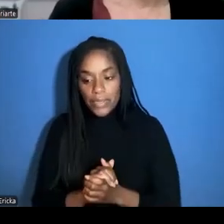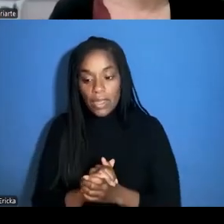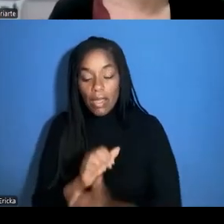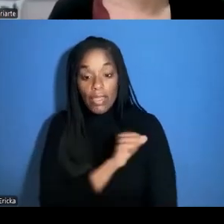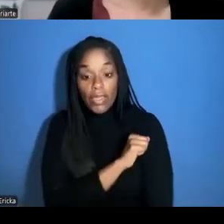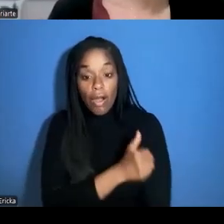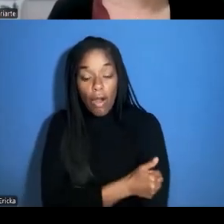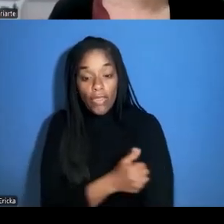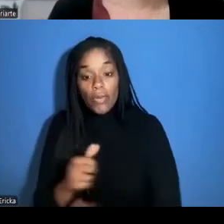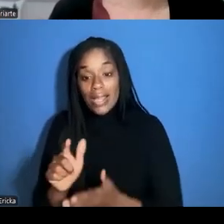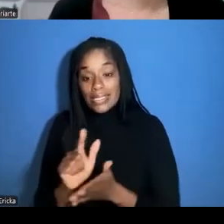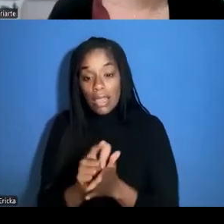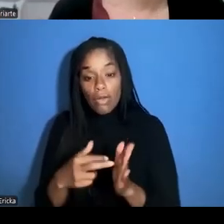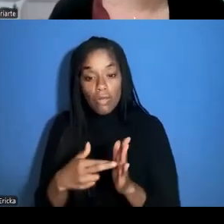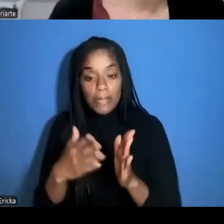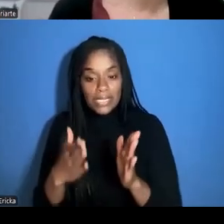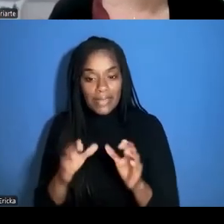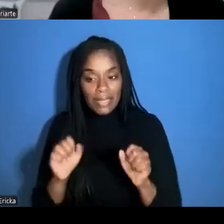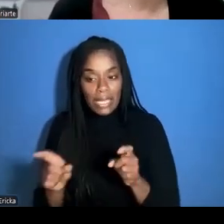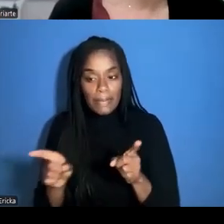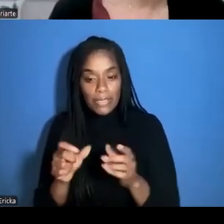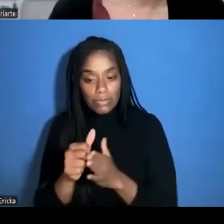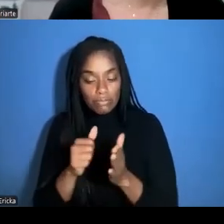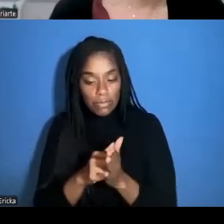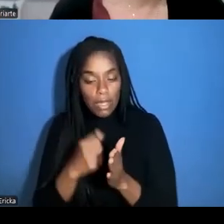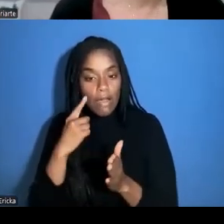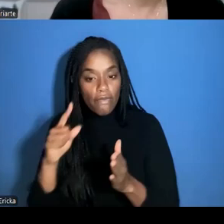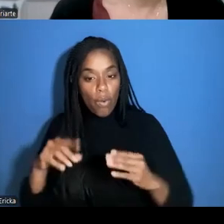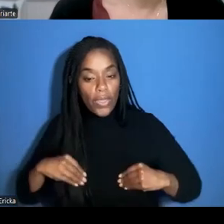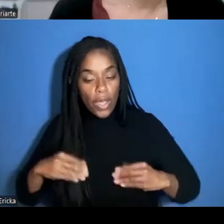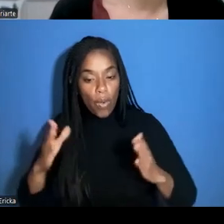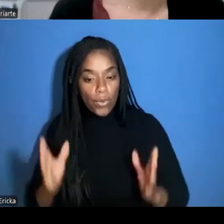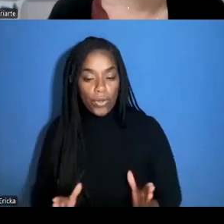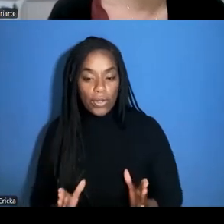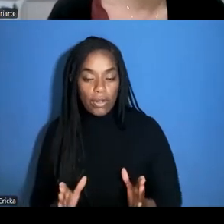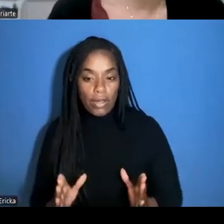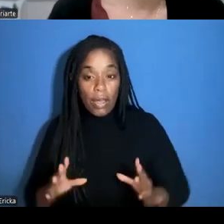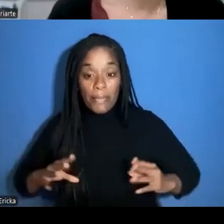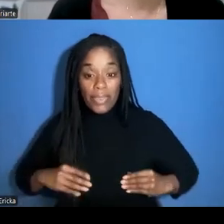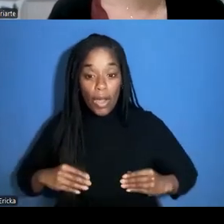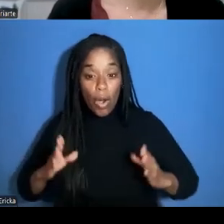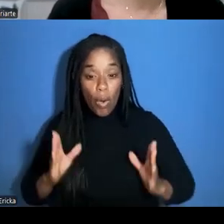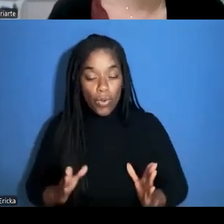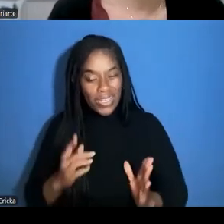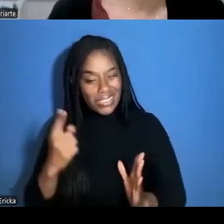can manage the account for the owner of the account, but the account owner will always be the person with disability.